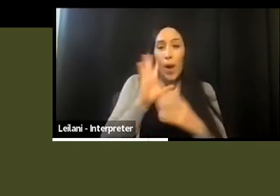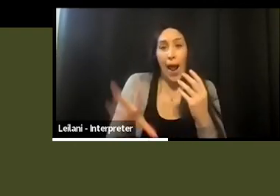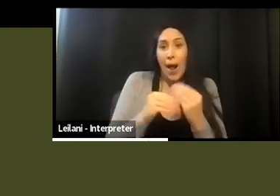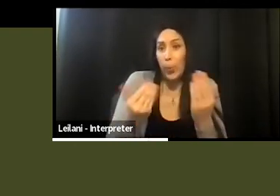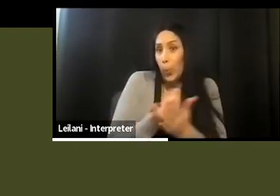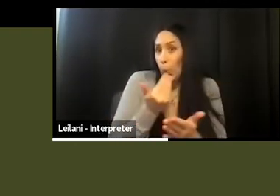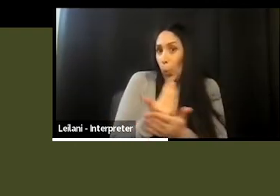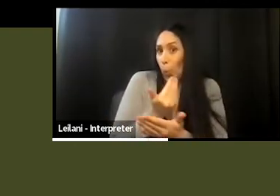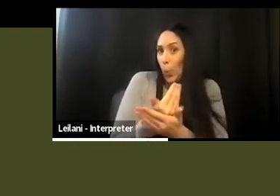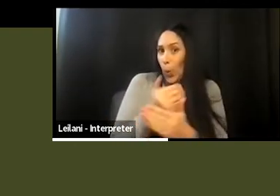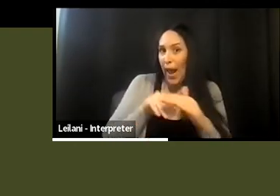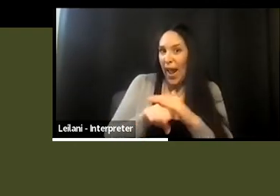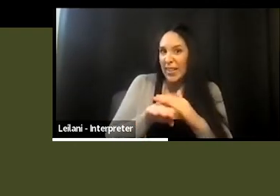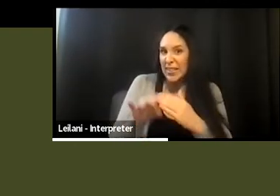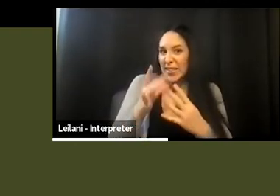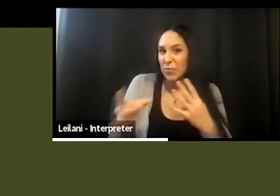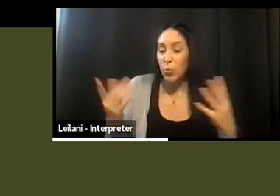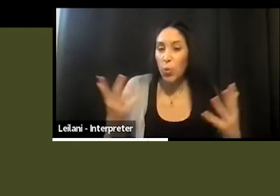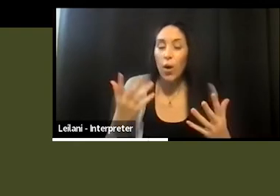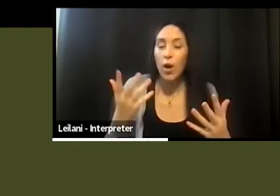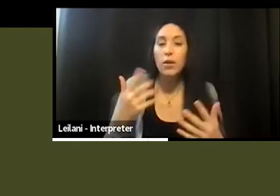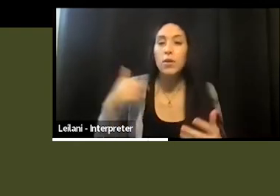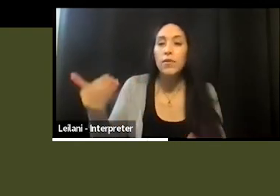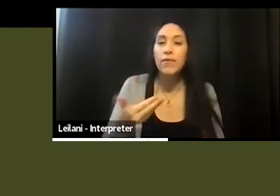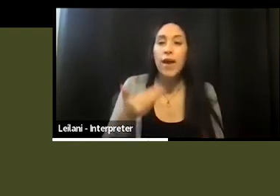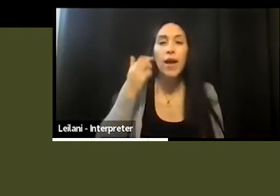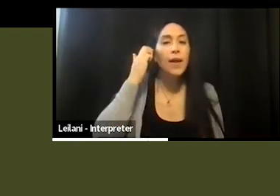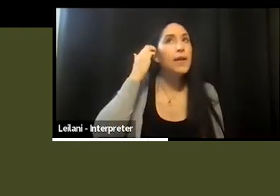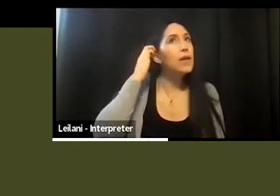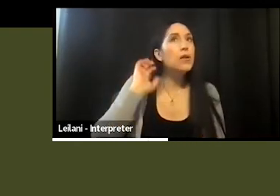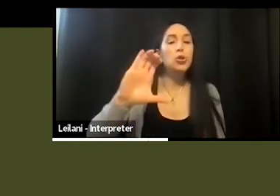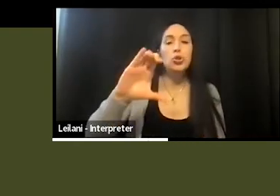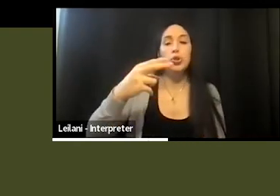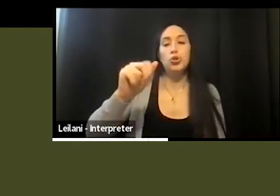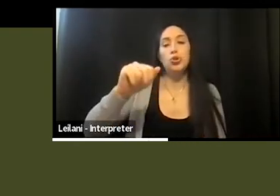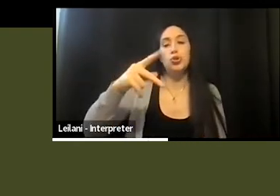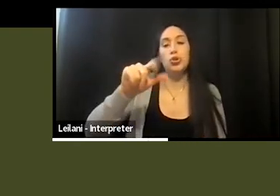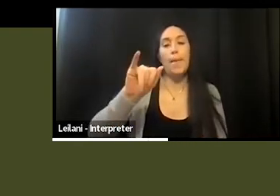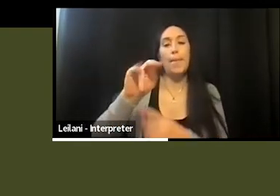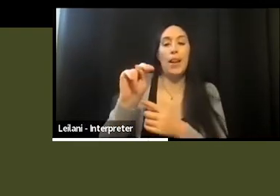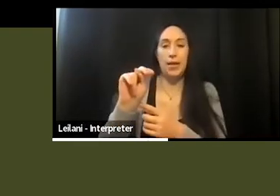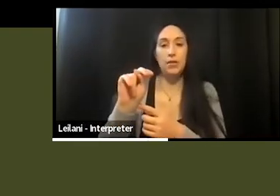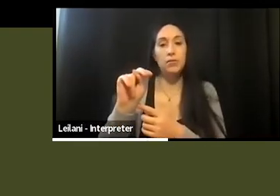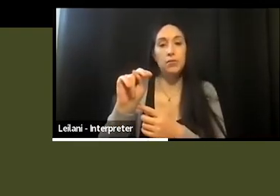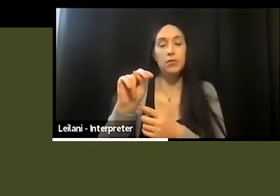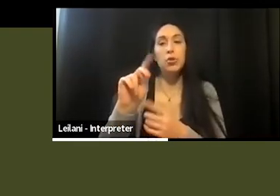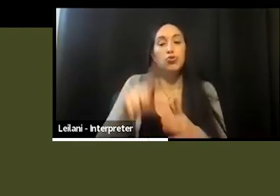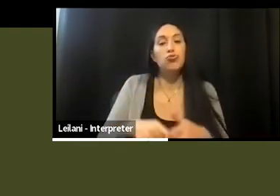We've invited Chaplain Beyssa Buil to guide us in mindfulness activities at the beginning of the training